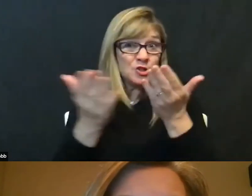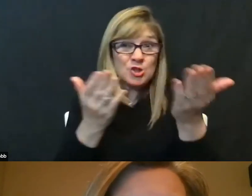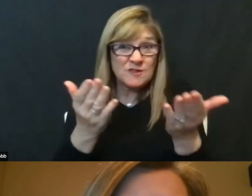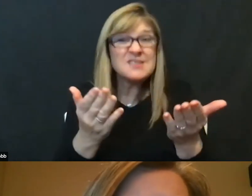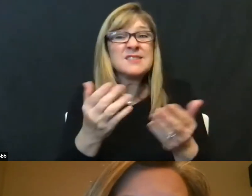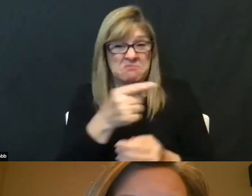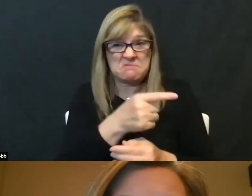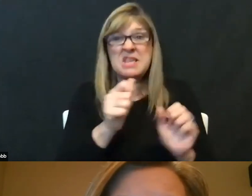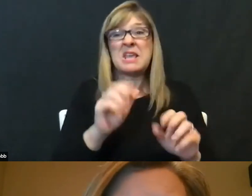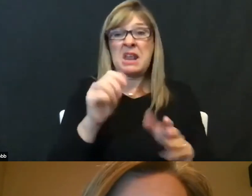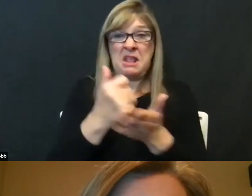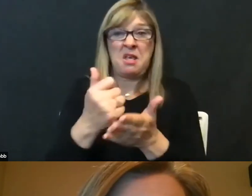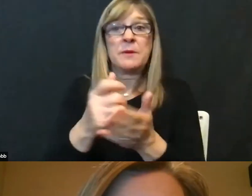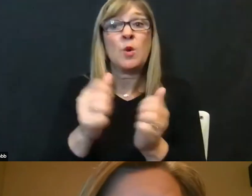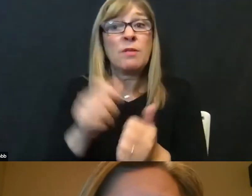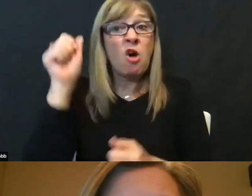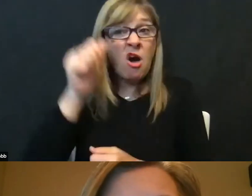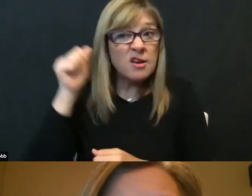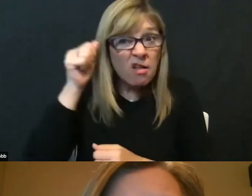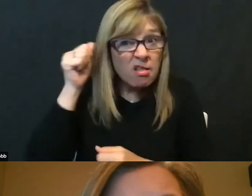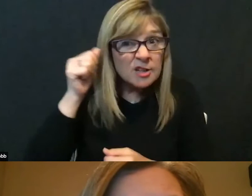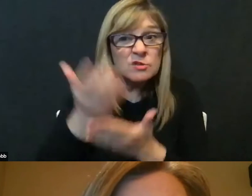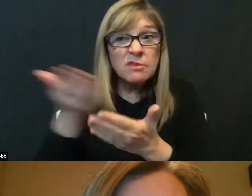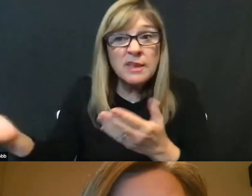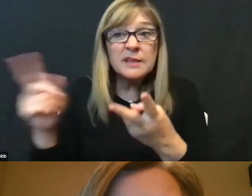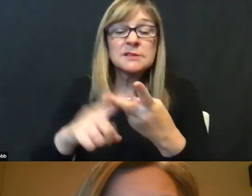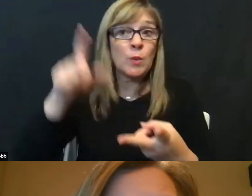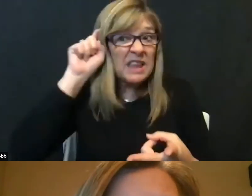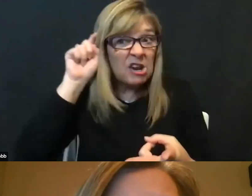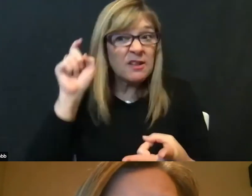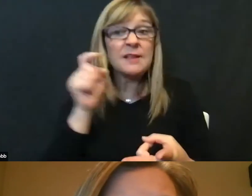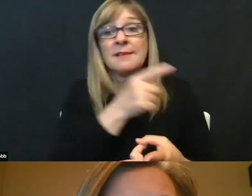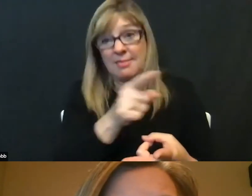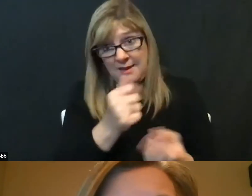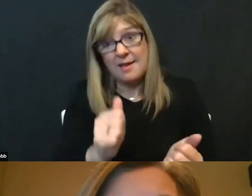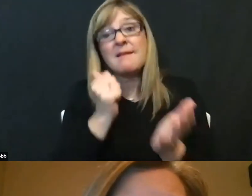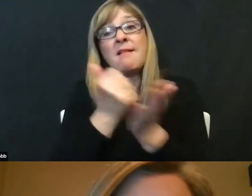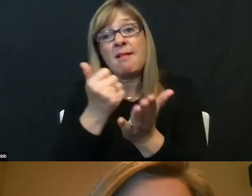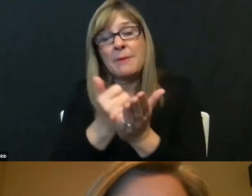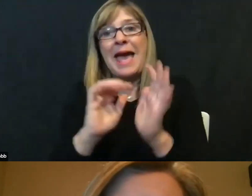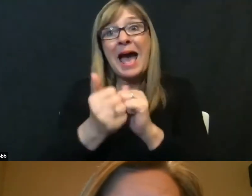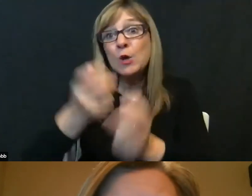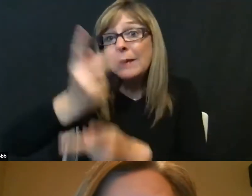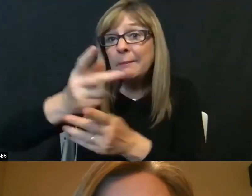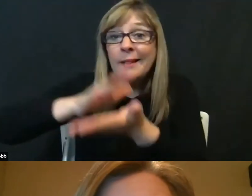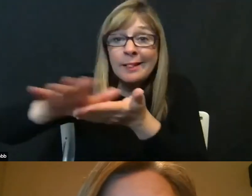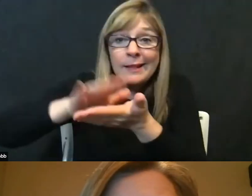They can help you with audiological visits, they can help you with hearing aids and how to keep them clean or how to use them